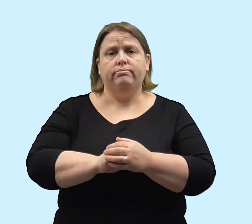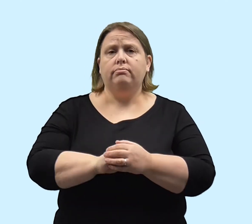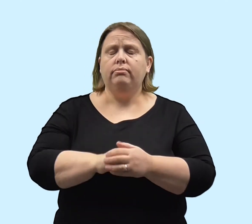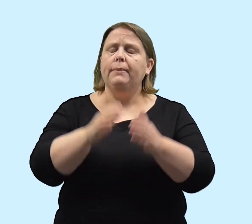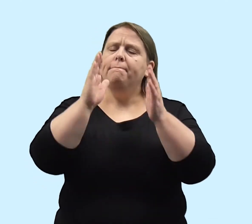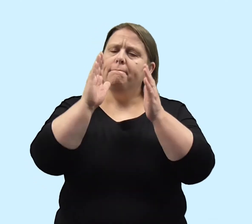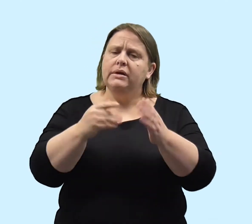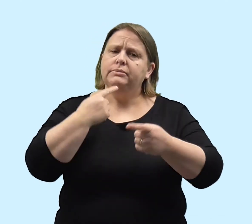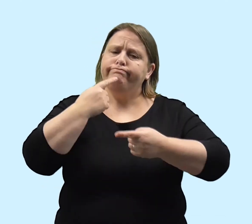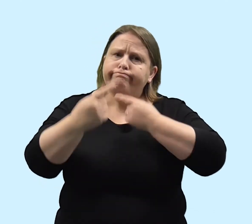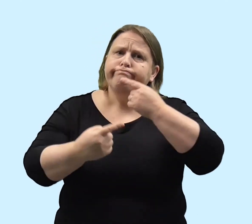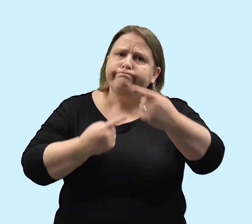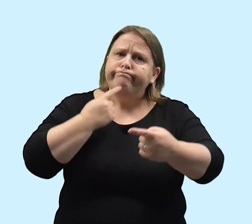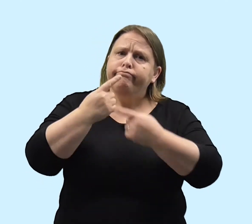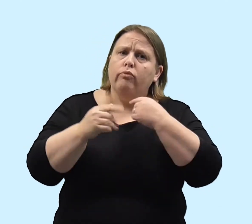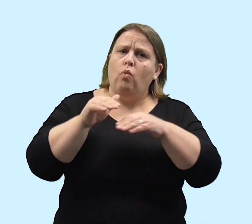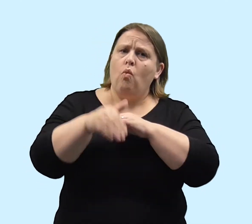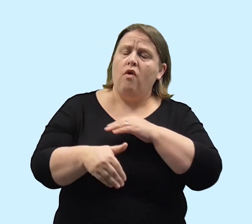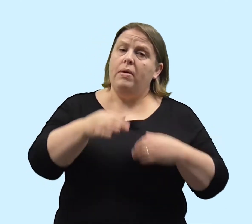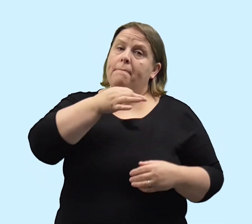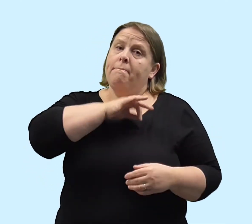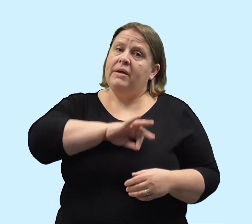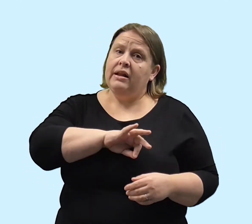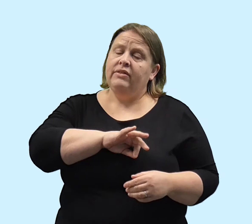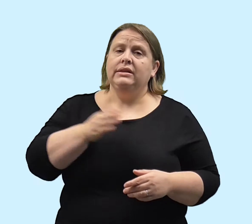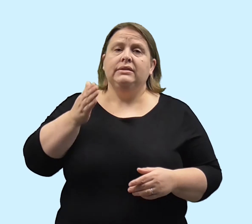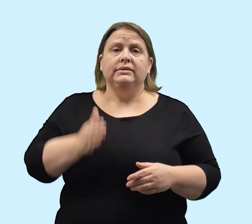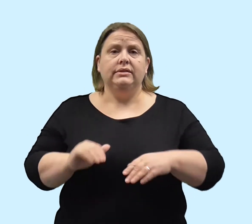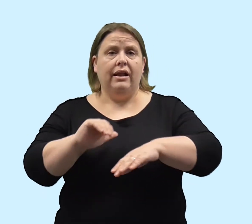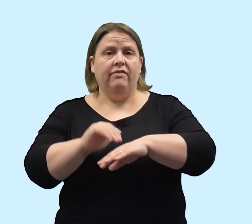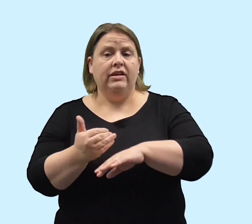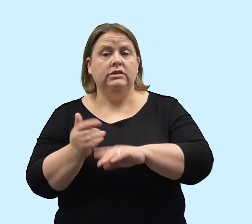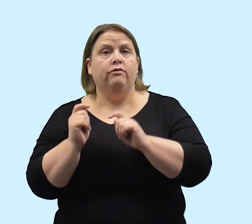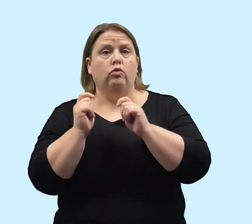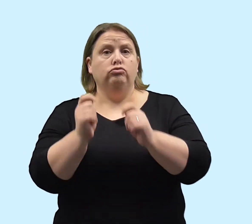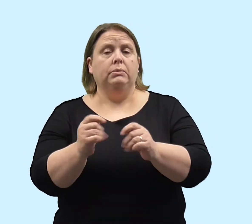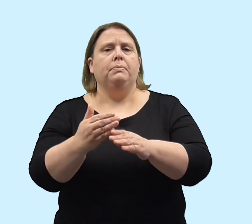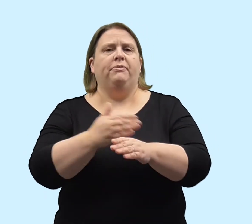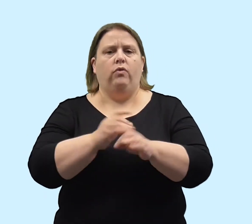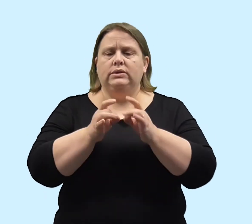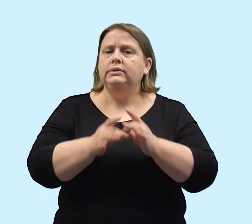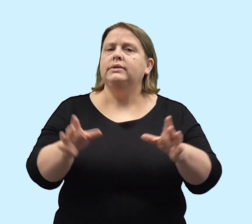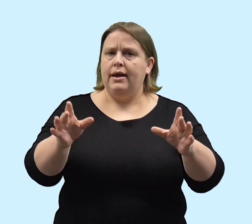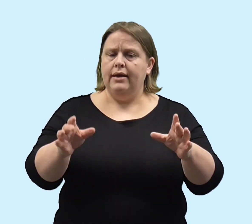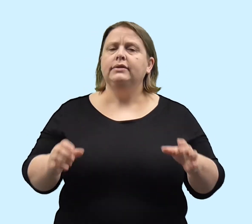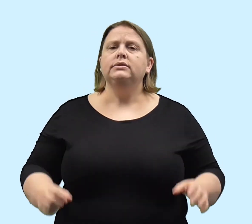You must be told of the benefits and side-effects of your treatment before it commences.